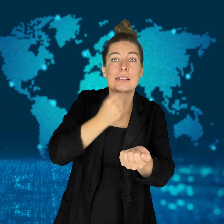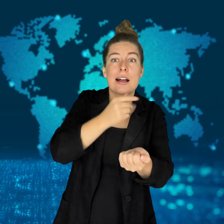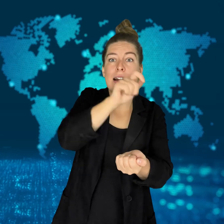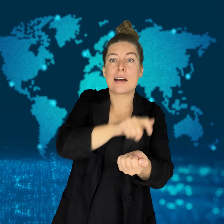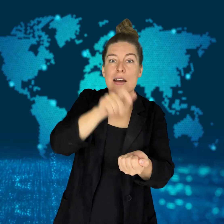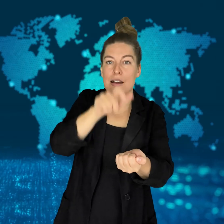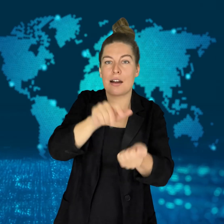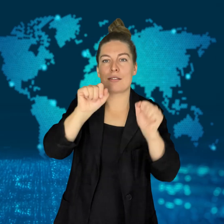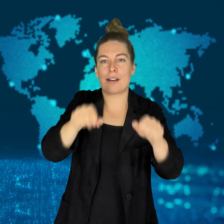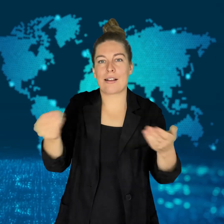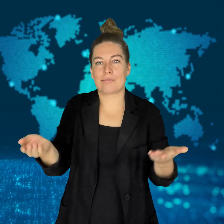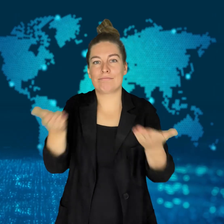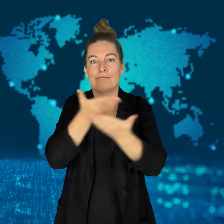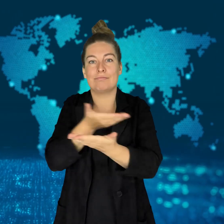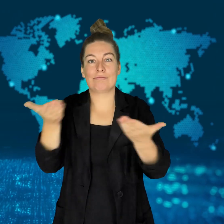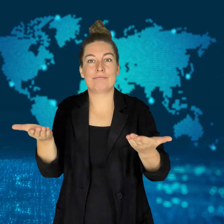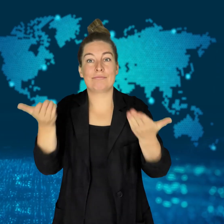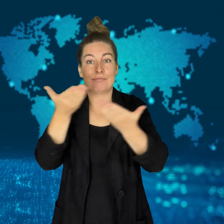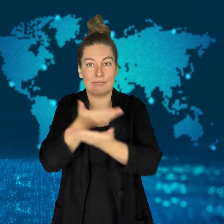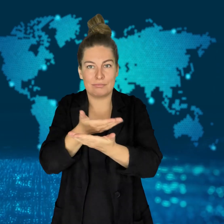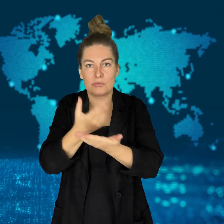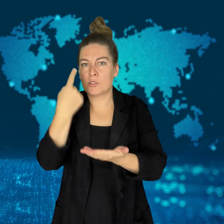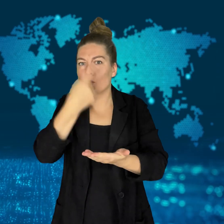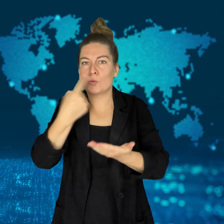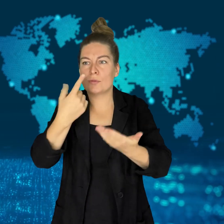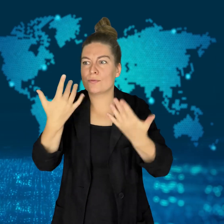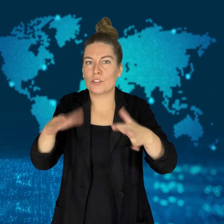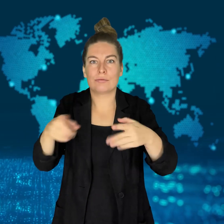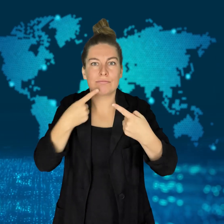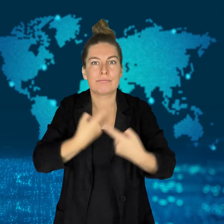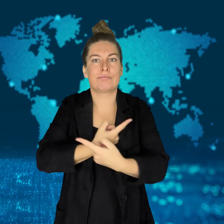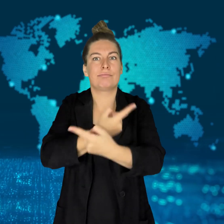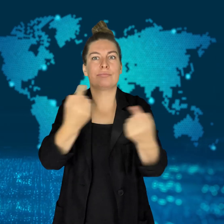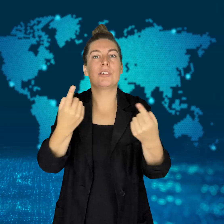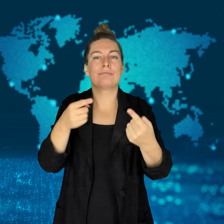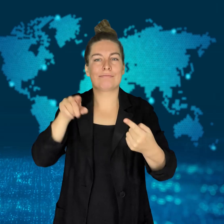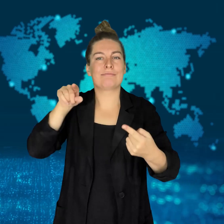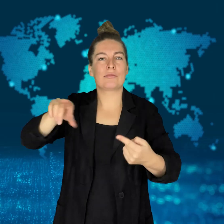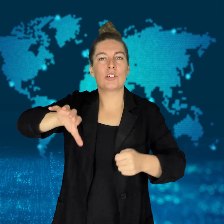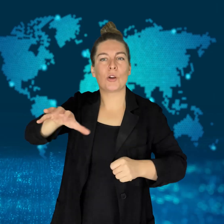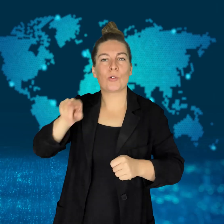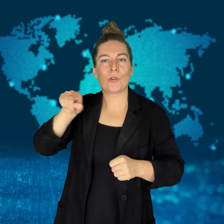two more days came from a mediator in Qatar.